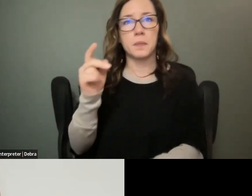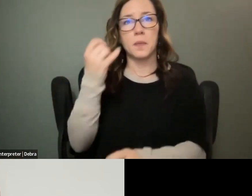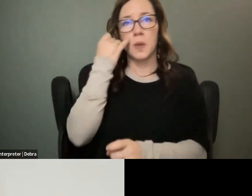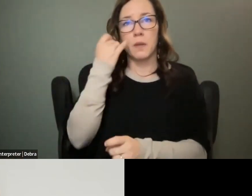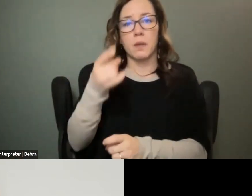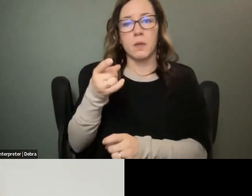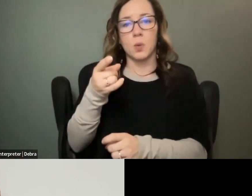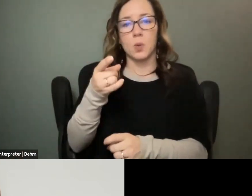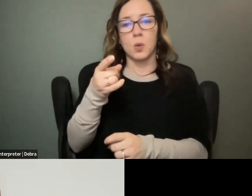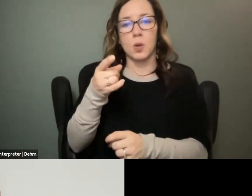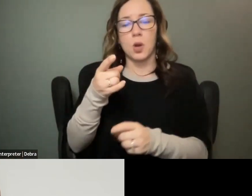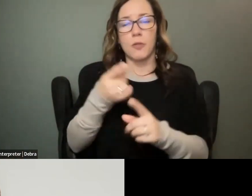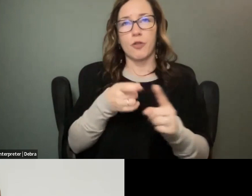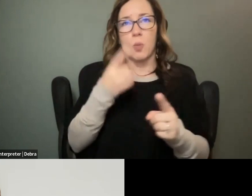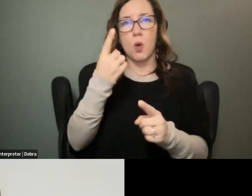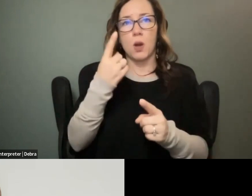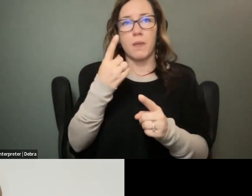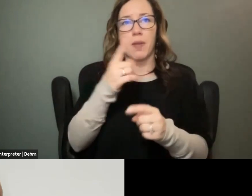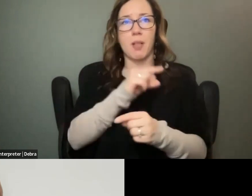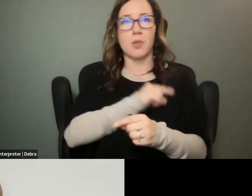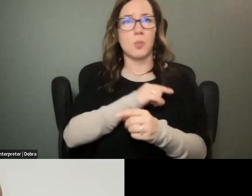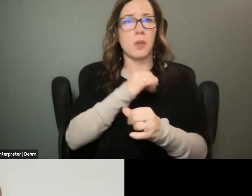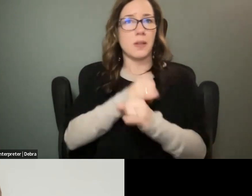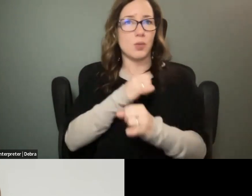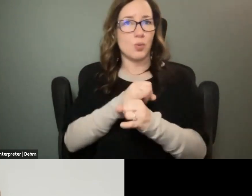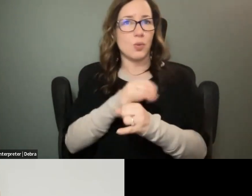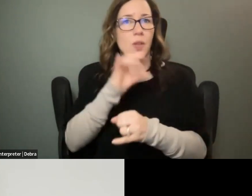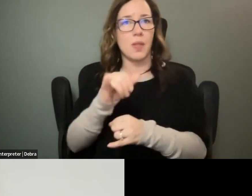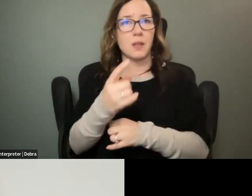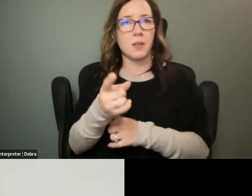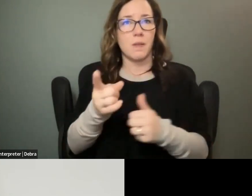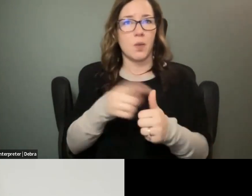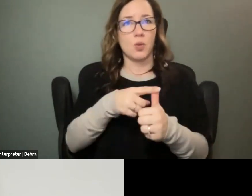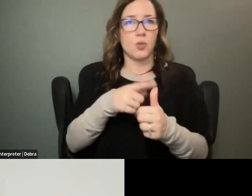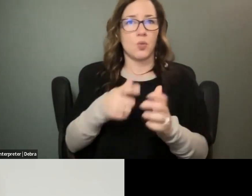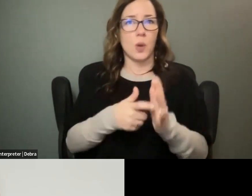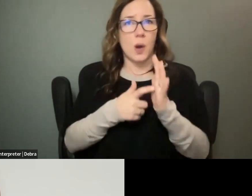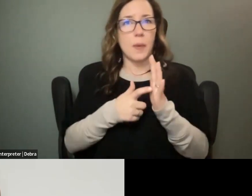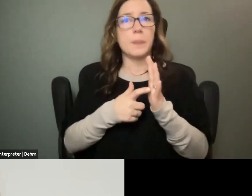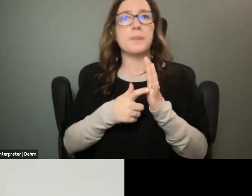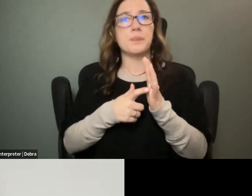the eligible institutions that's the